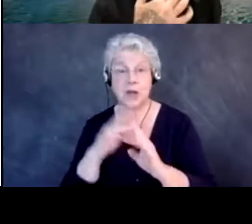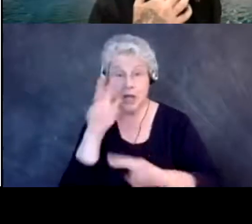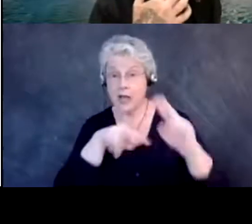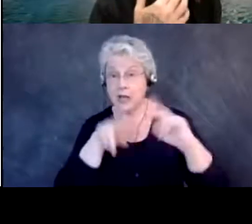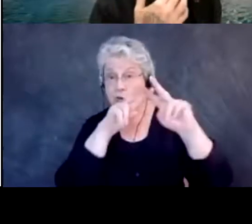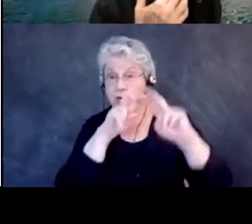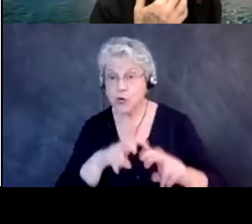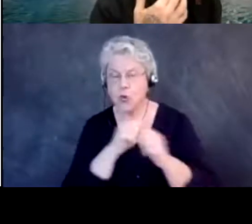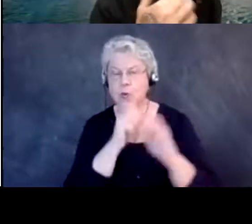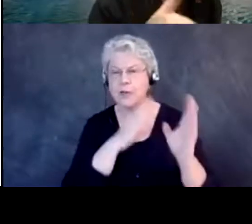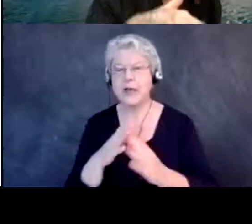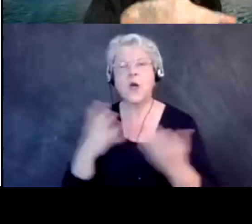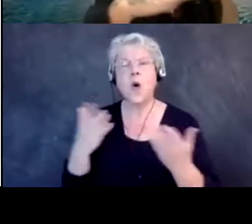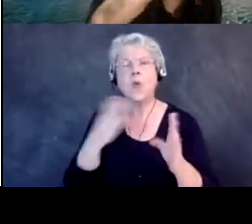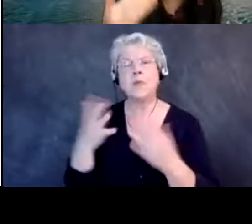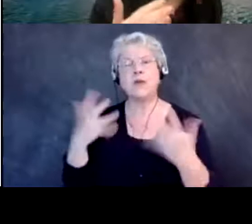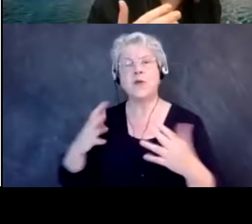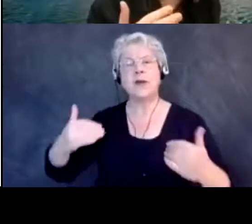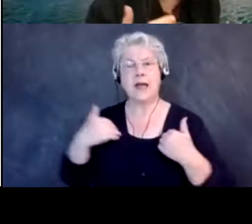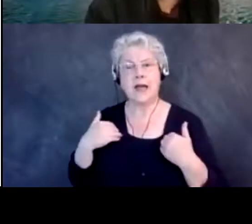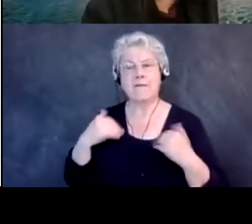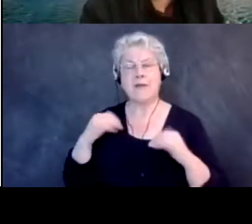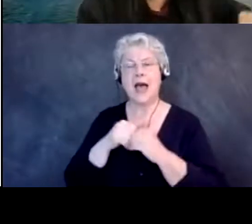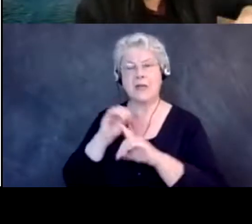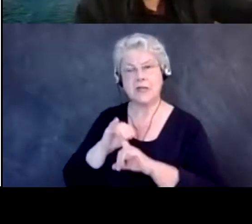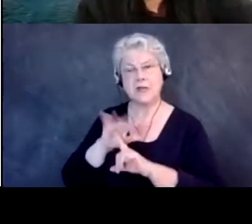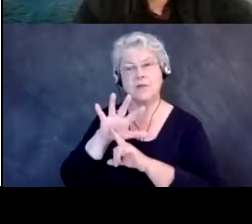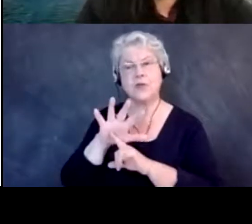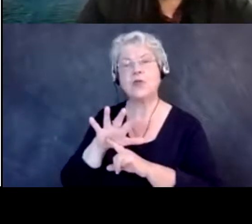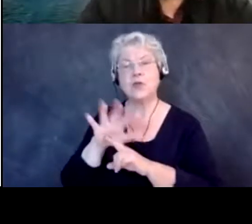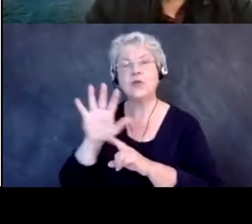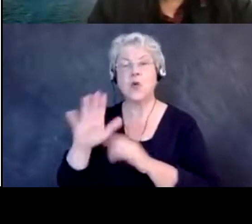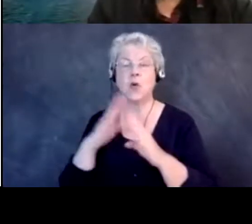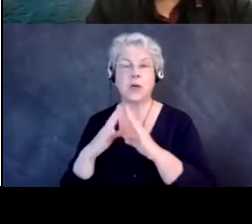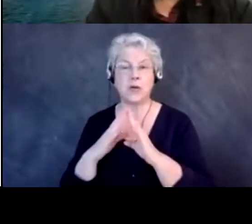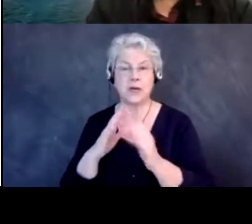plans are in place and how does it influence or affect your community? Next slide please.